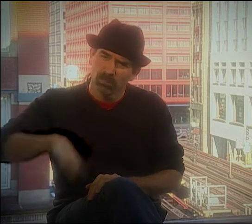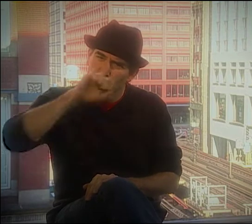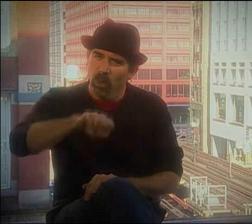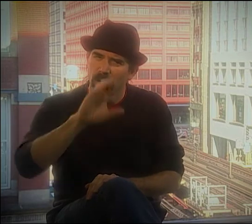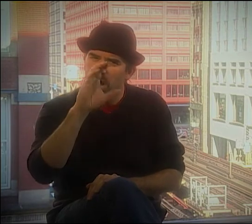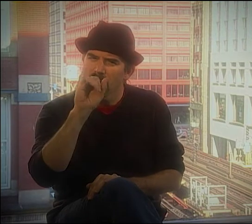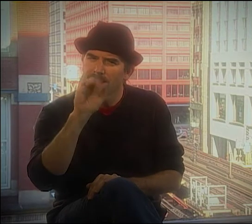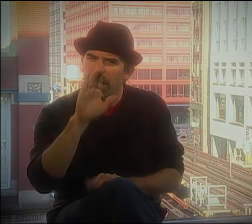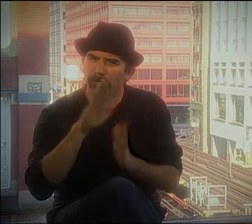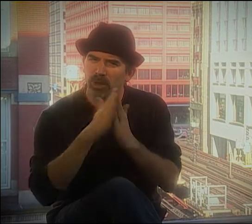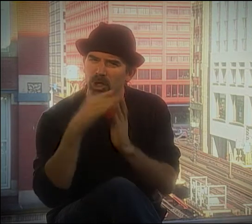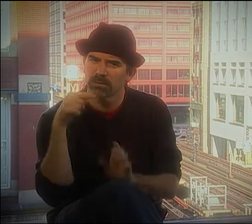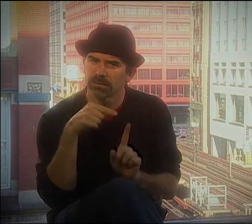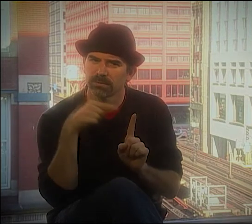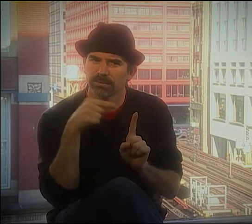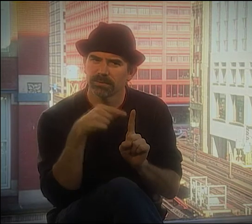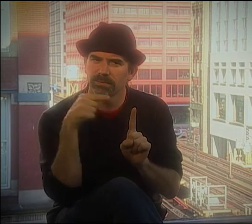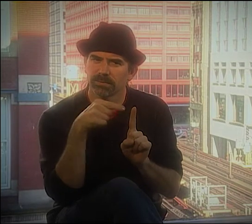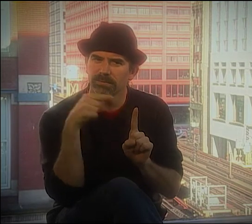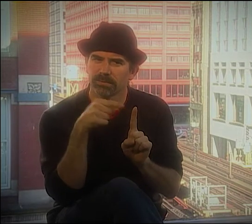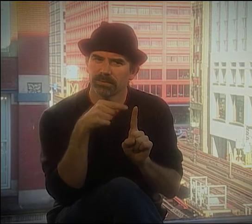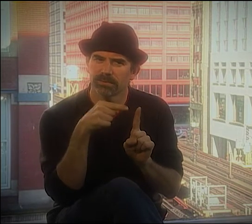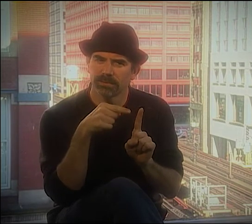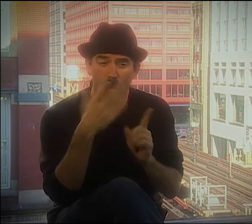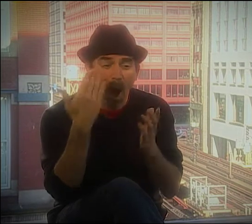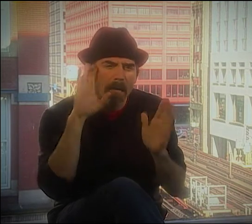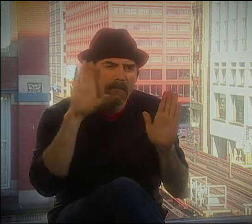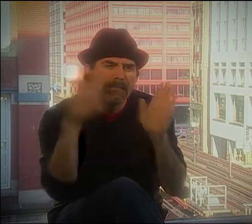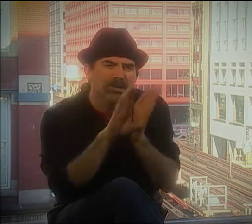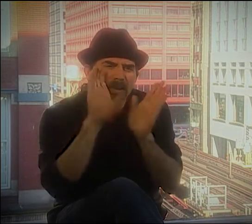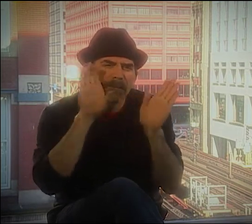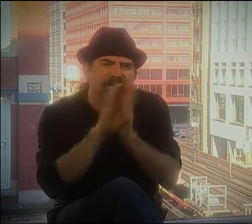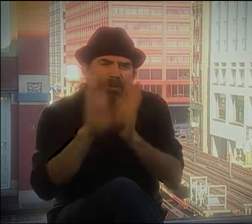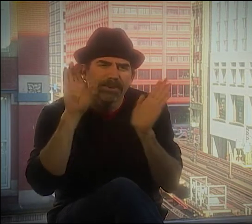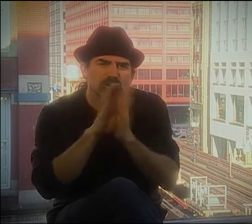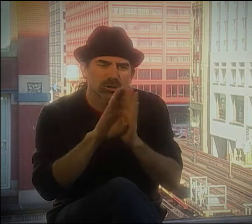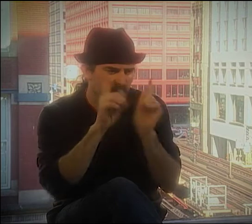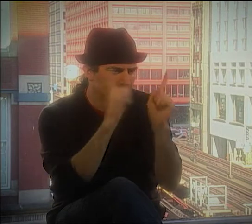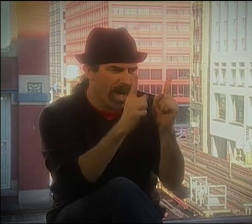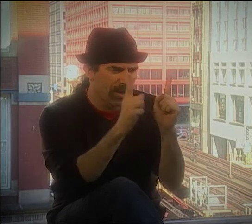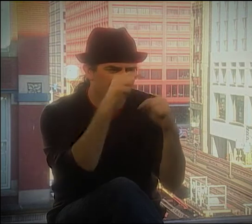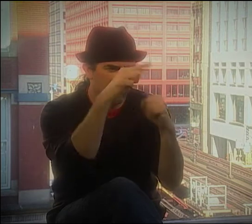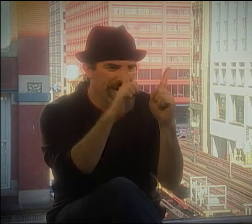BUT I LOVED COMIC BOOKS, YOU KNOW, BECAUSE OF THE PICTURES.